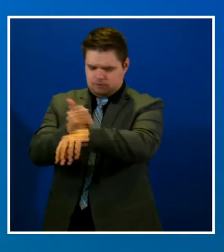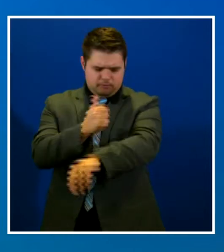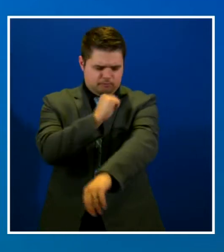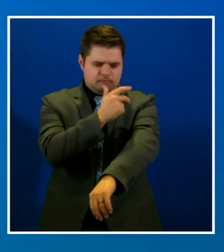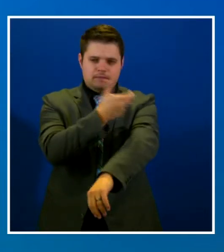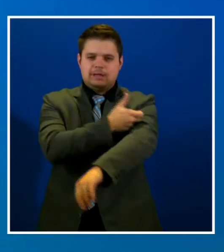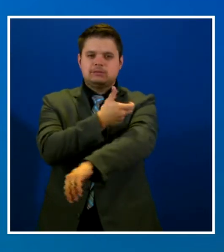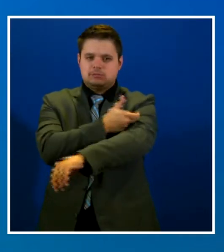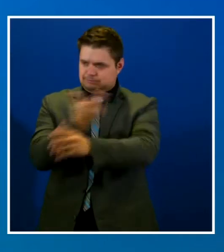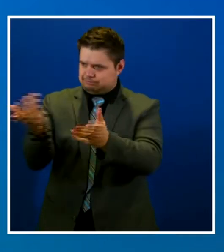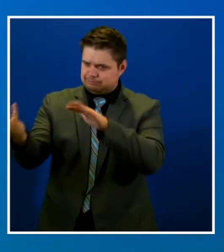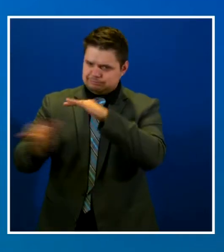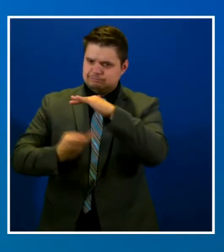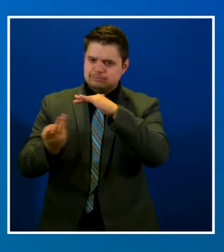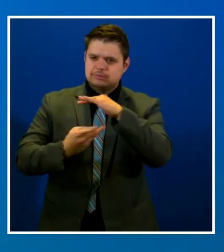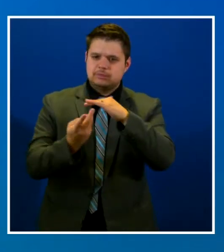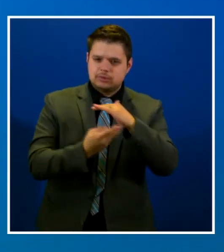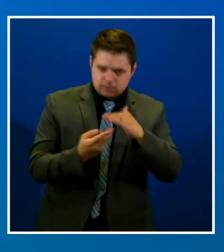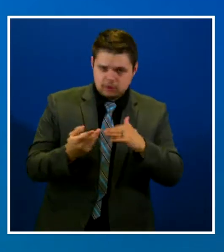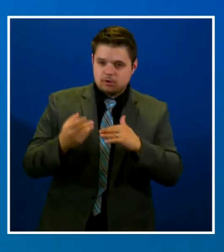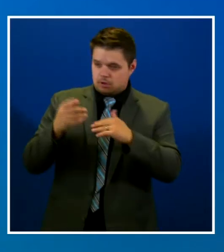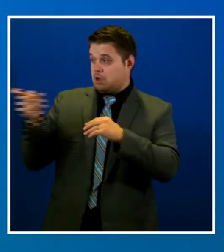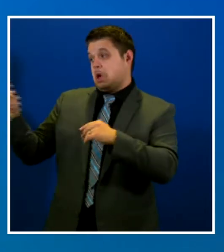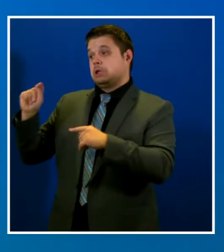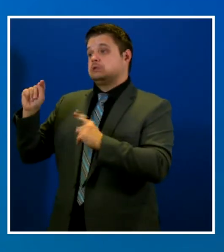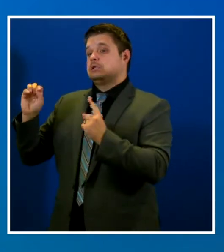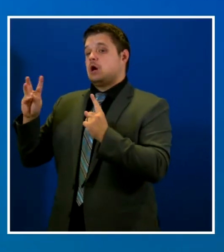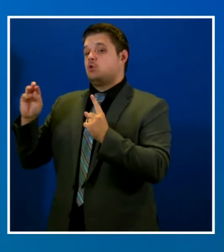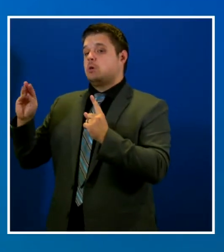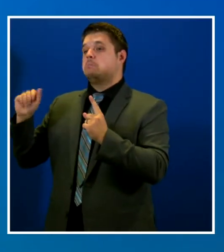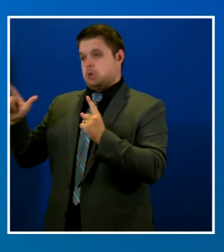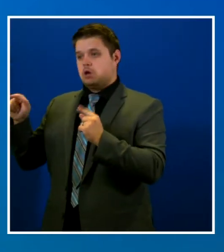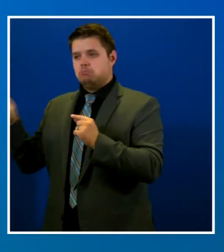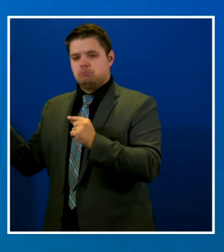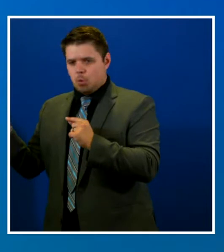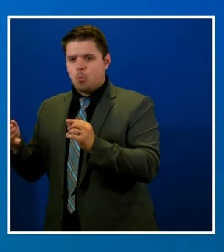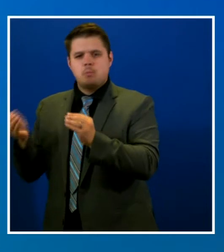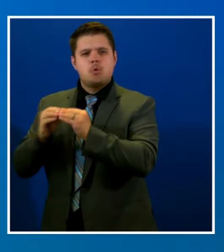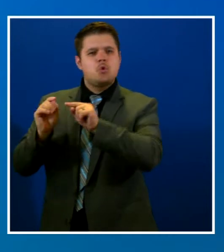vaccine site to populations who are historically underserved and